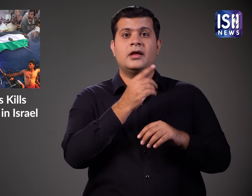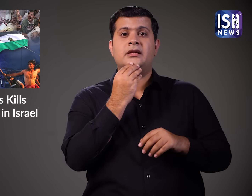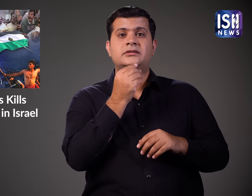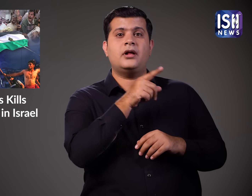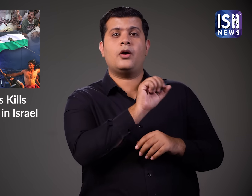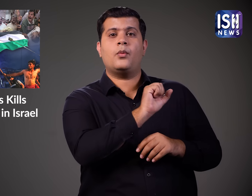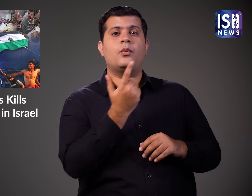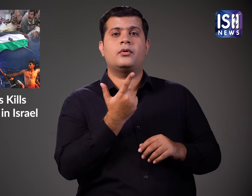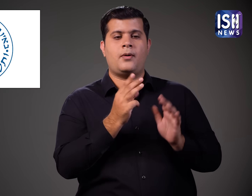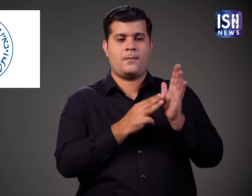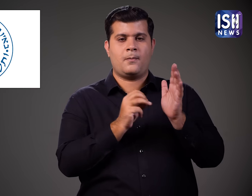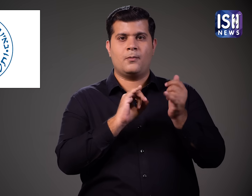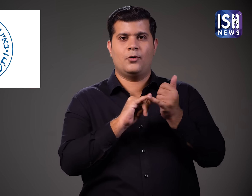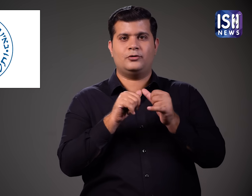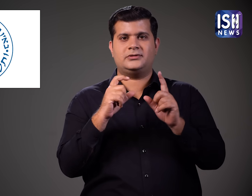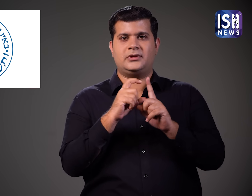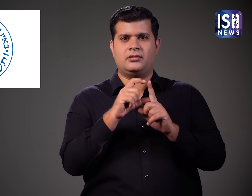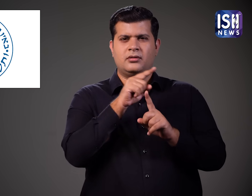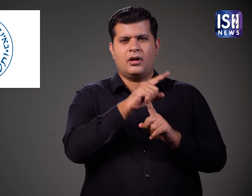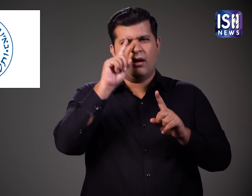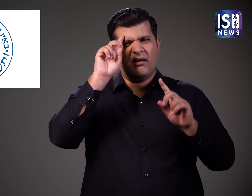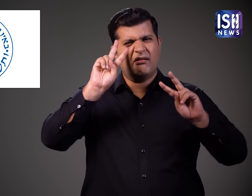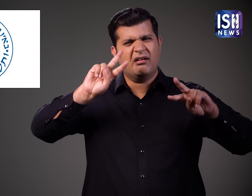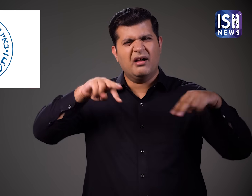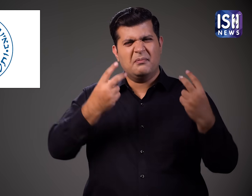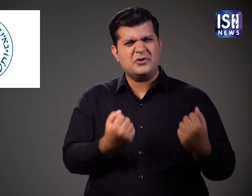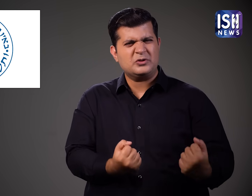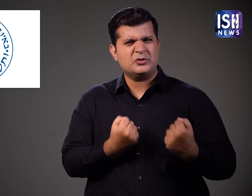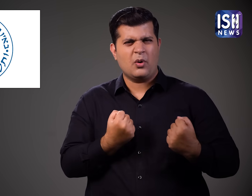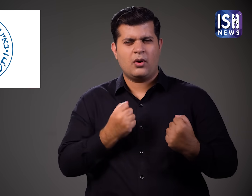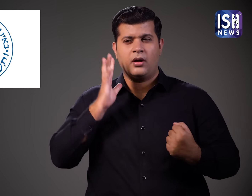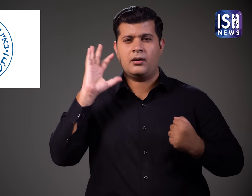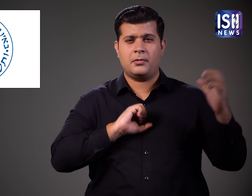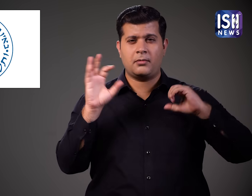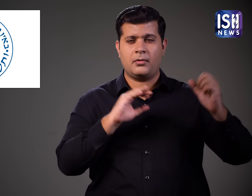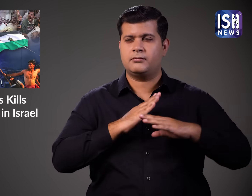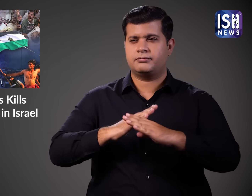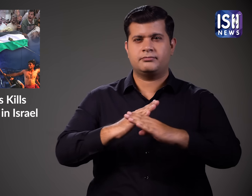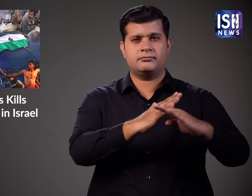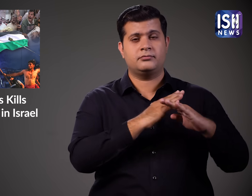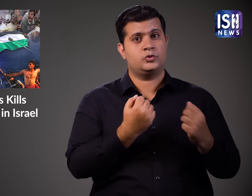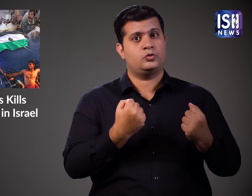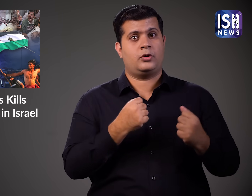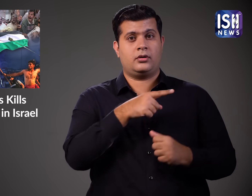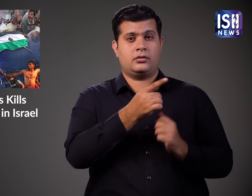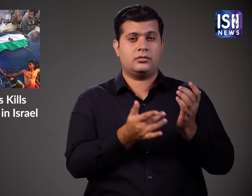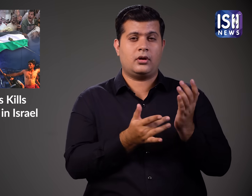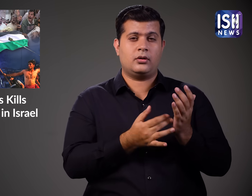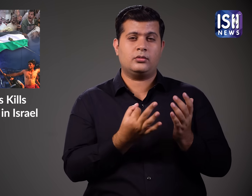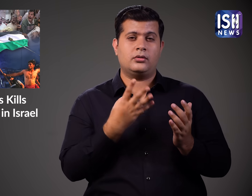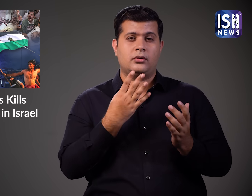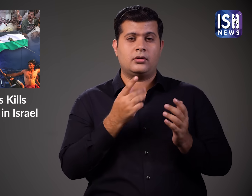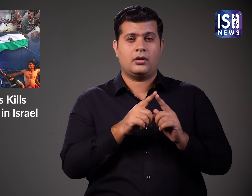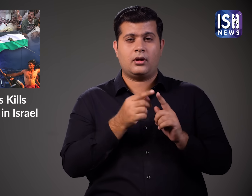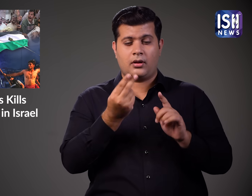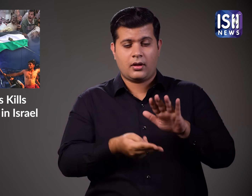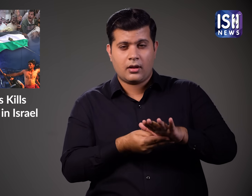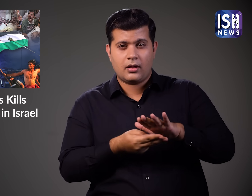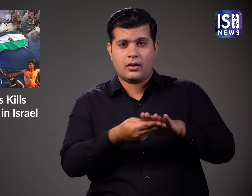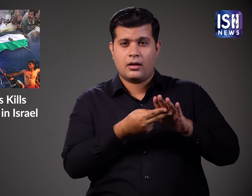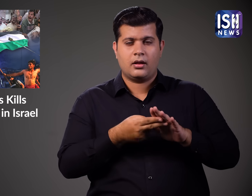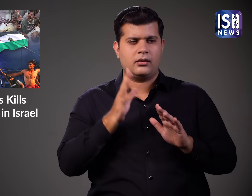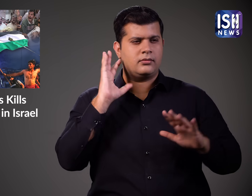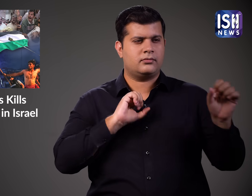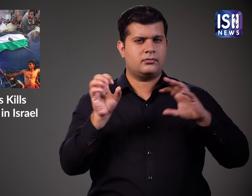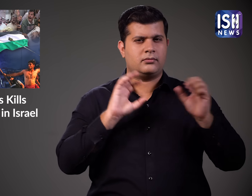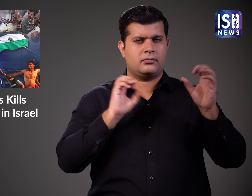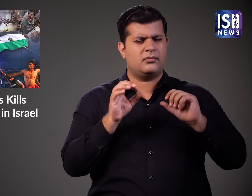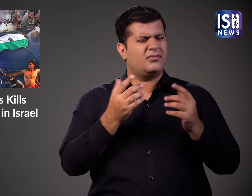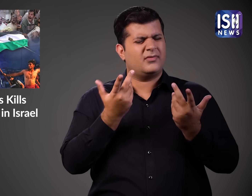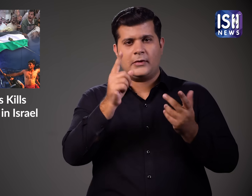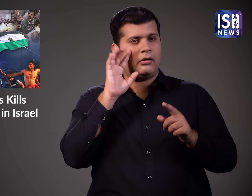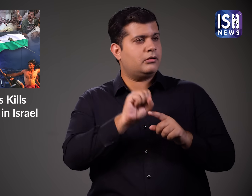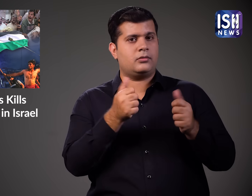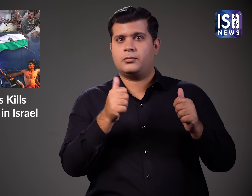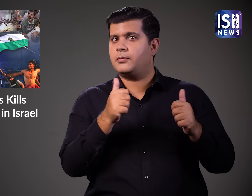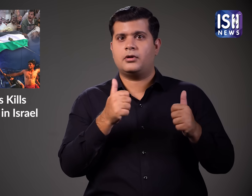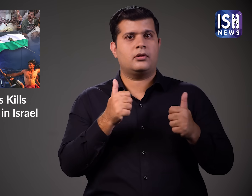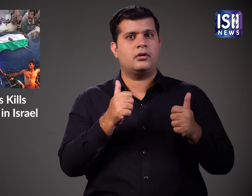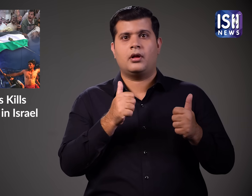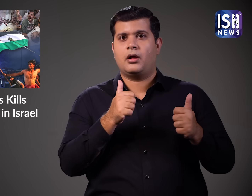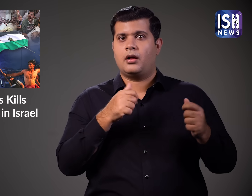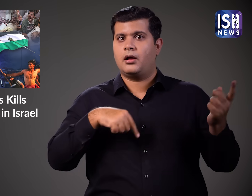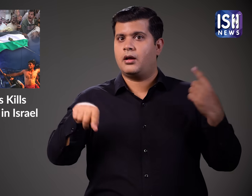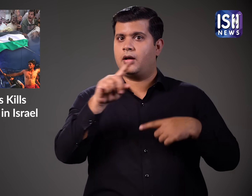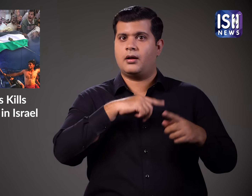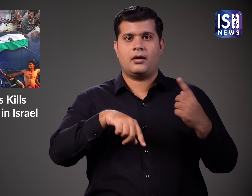Israel’s intelligence agency is Mossad which is extremely strong and clever at tracking people and terrorist.